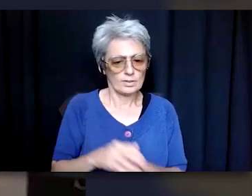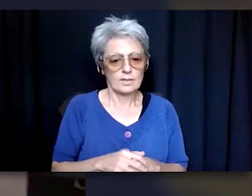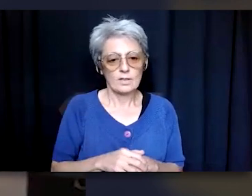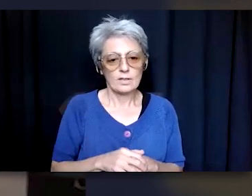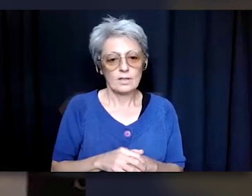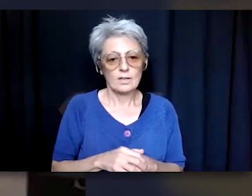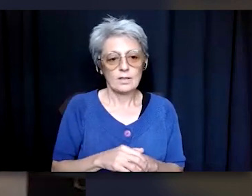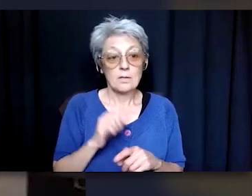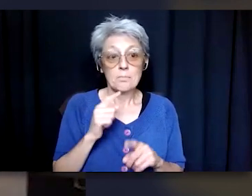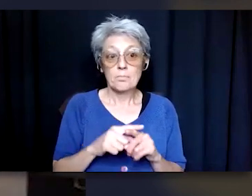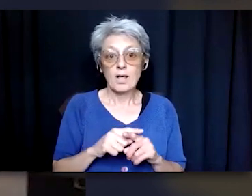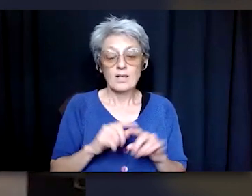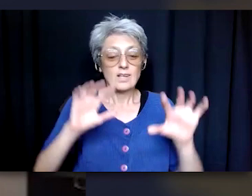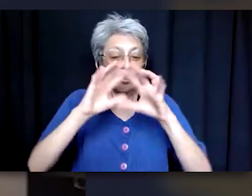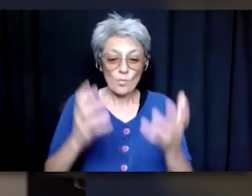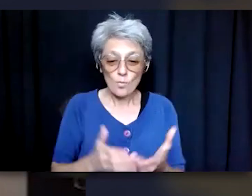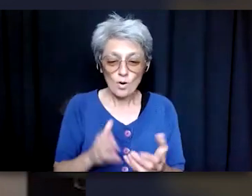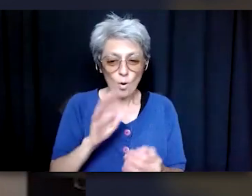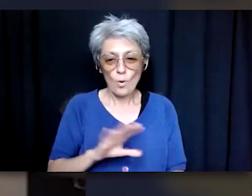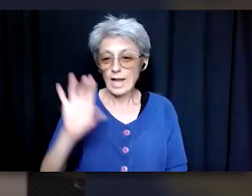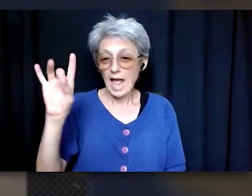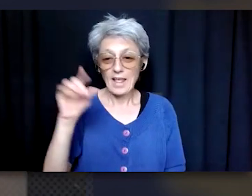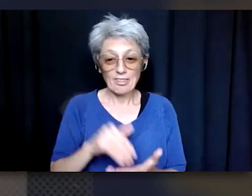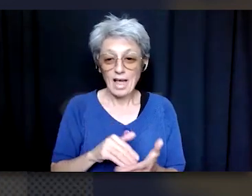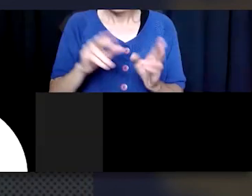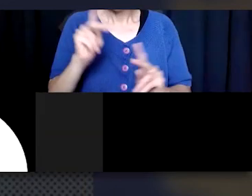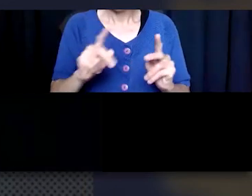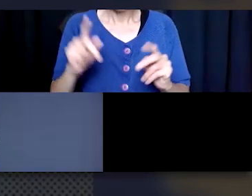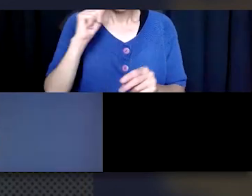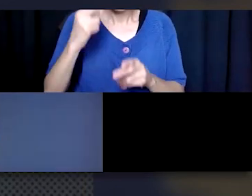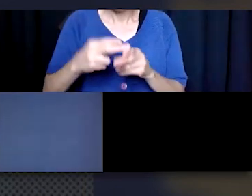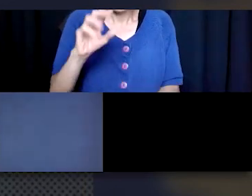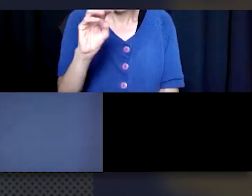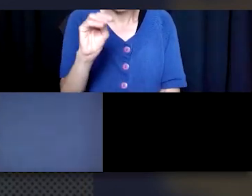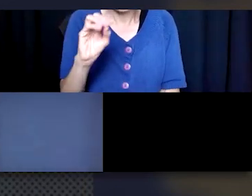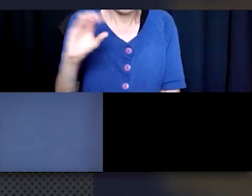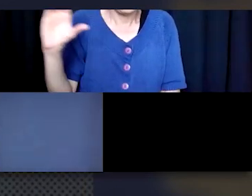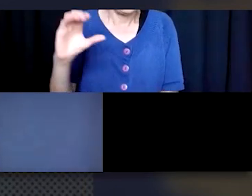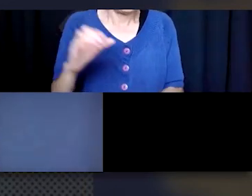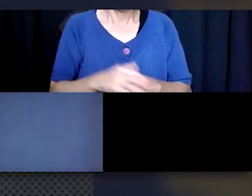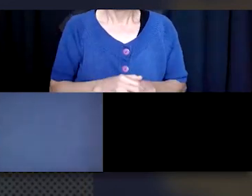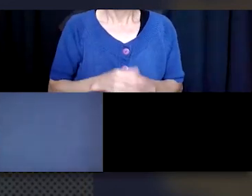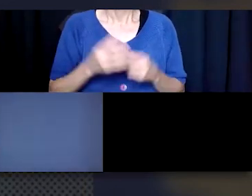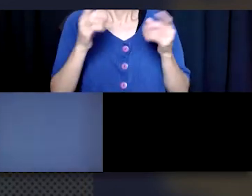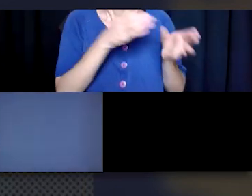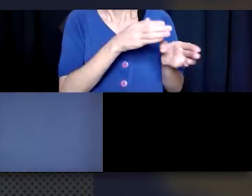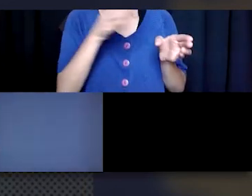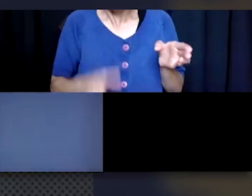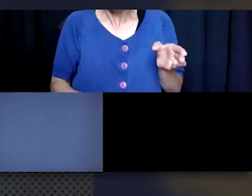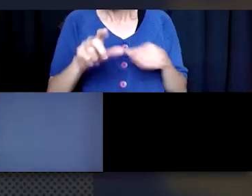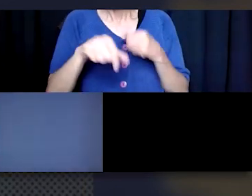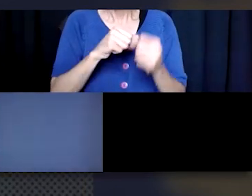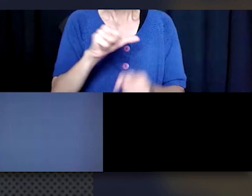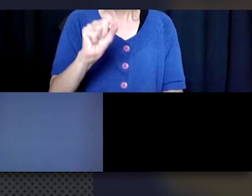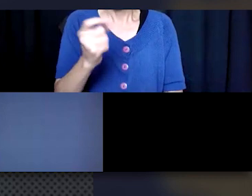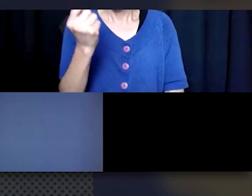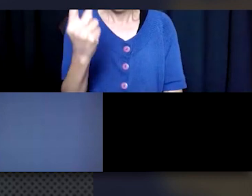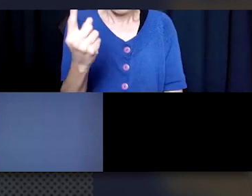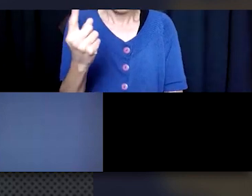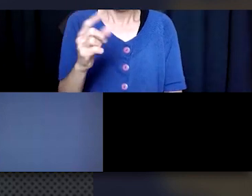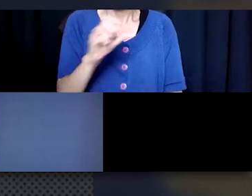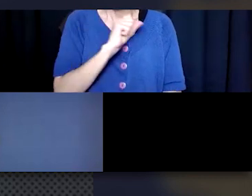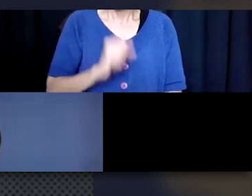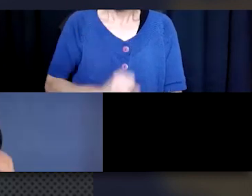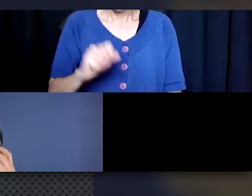entire world who had ever heard of the name. In 2011, when the Stanford AI course was opened up,